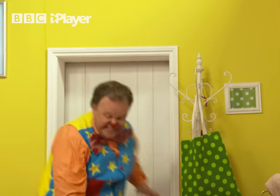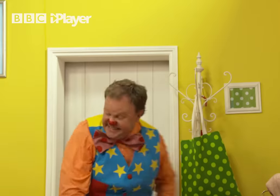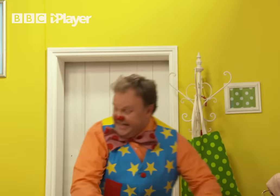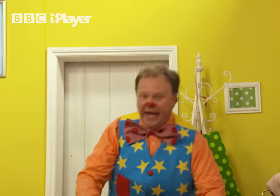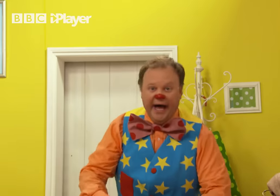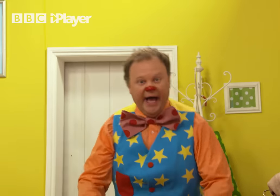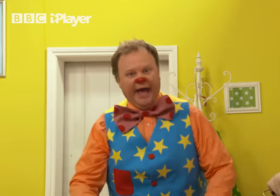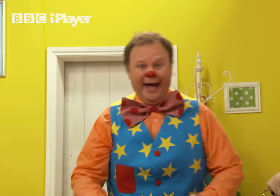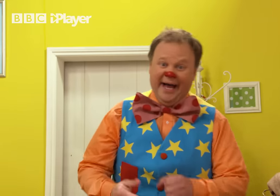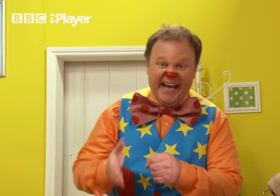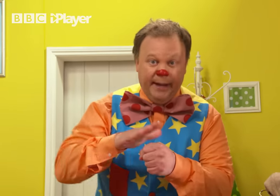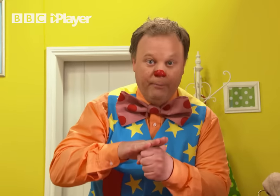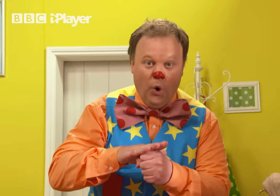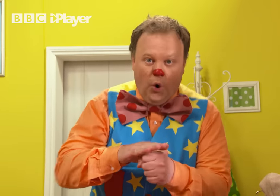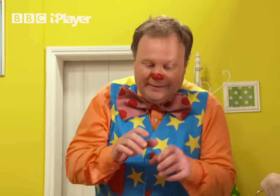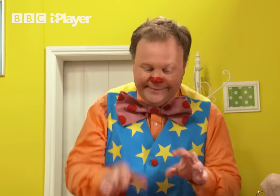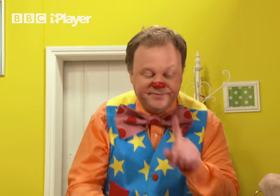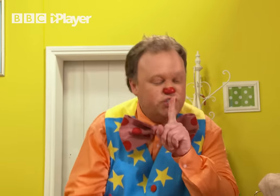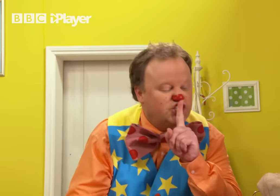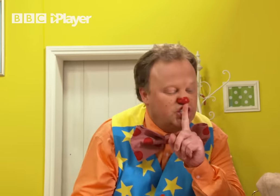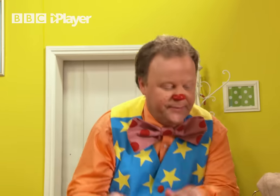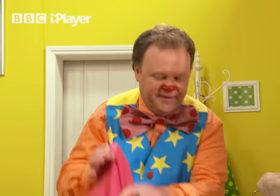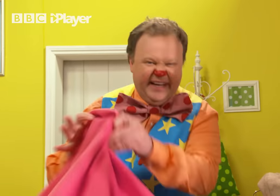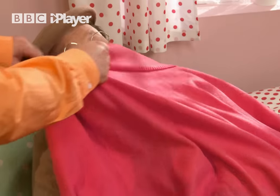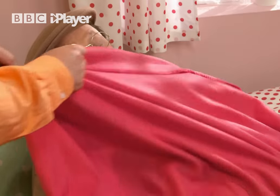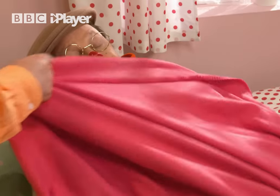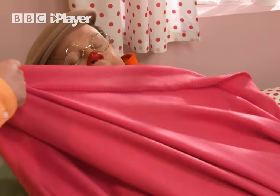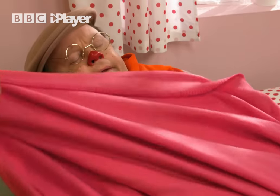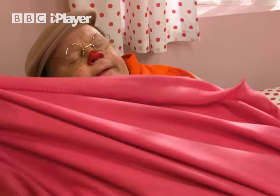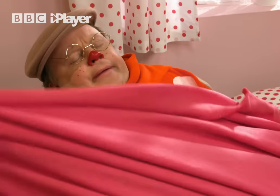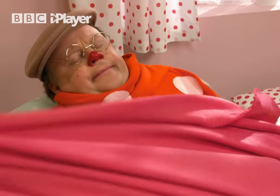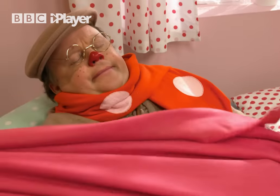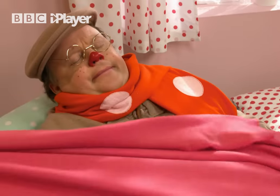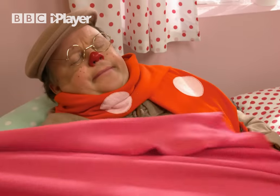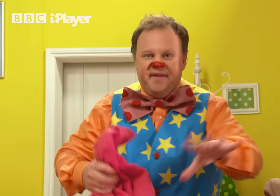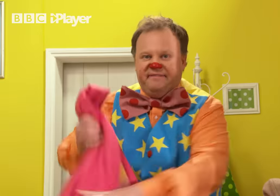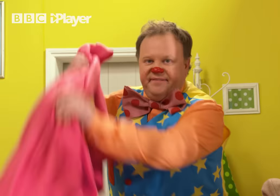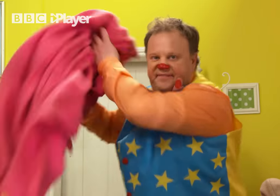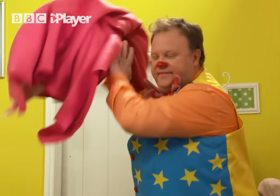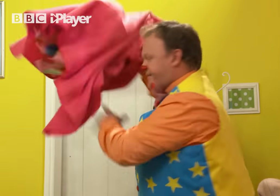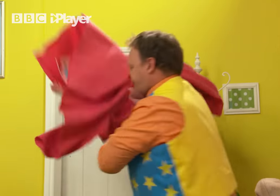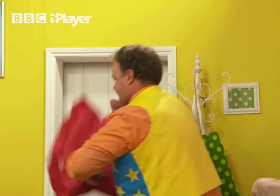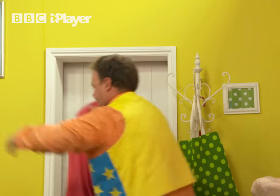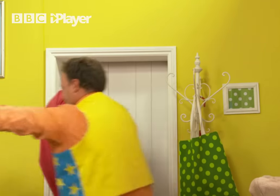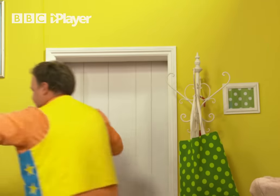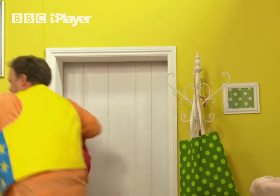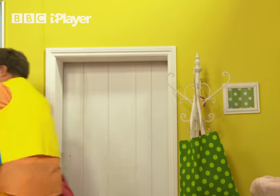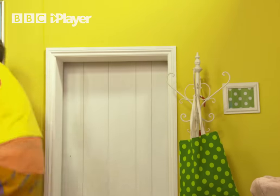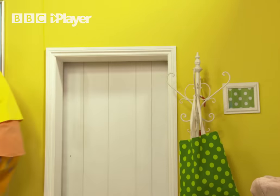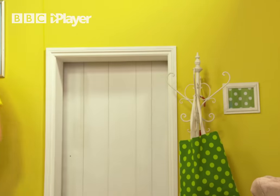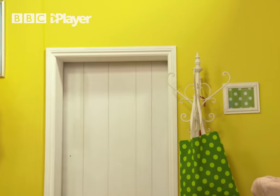um